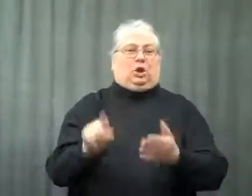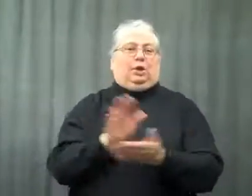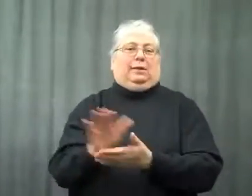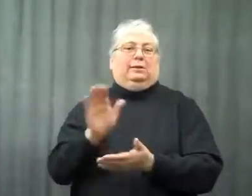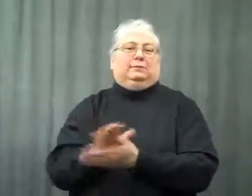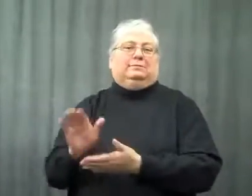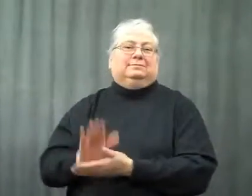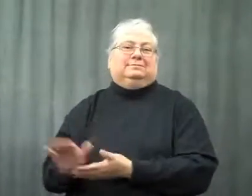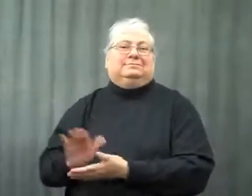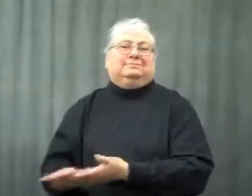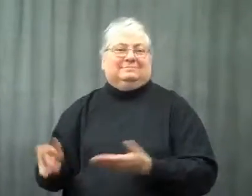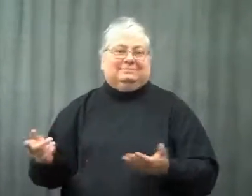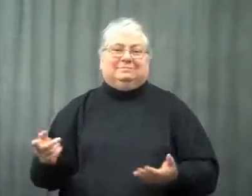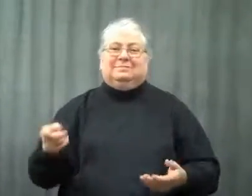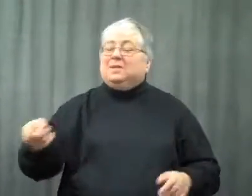People started to clean it up.